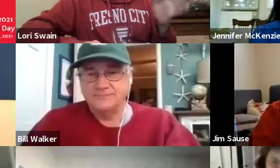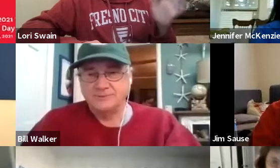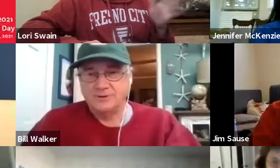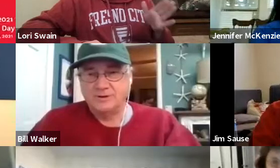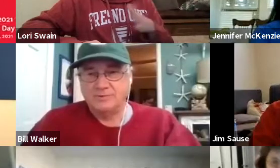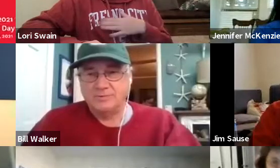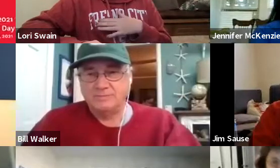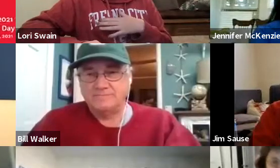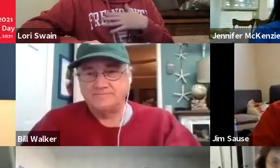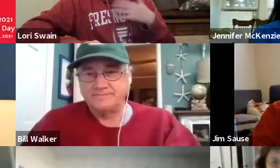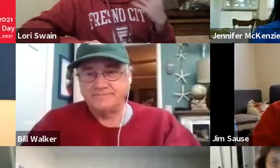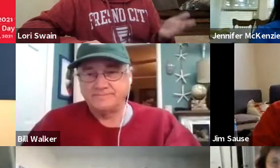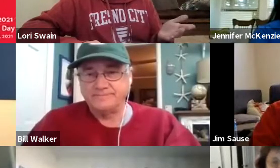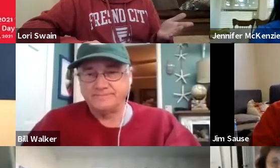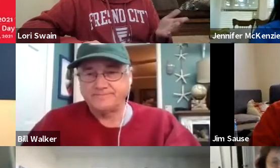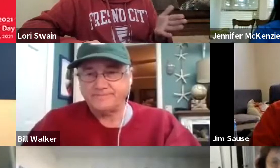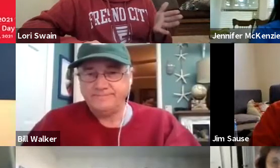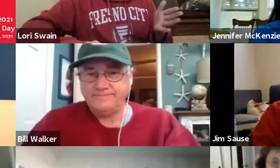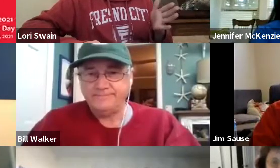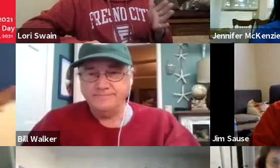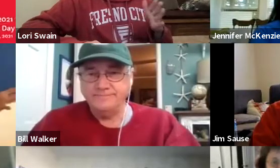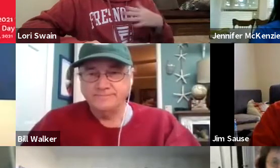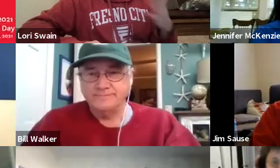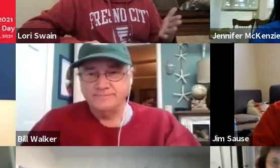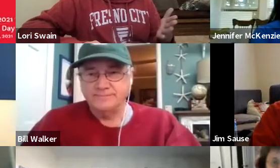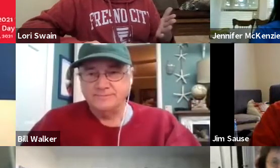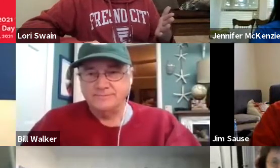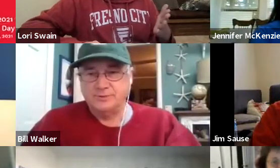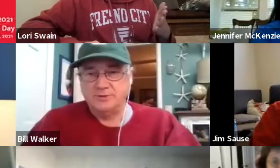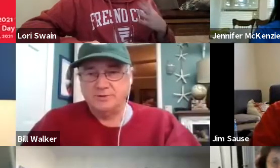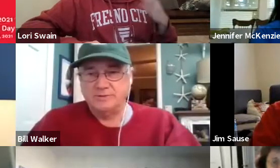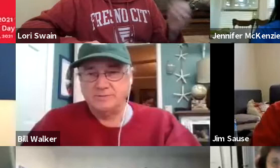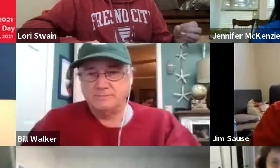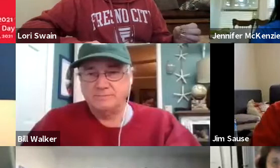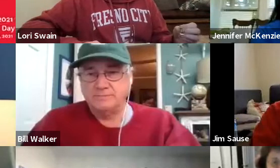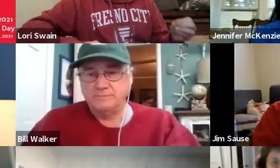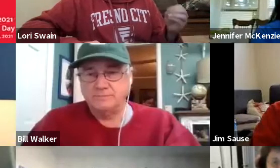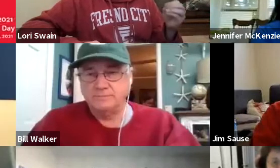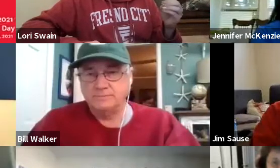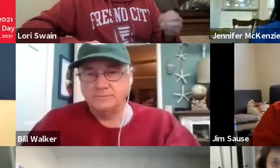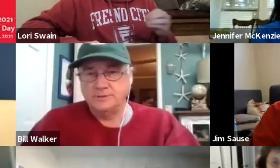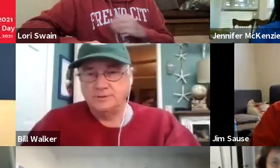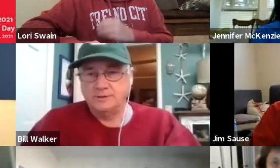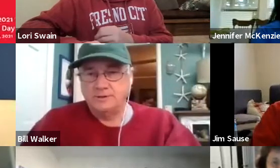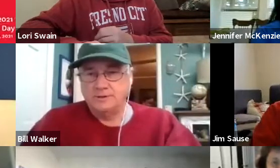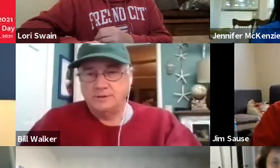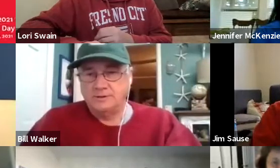into separate meetings, and they do trainings, so that our counselors can know what our faculty want us to know about that